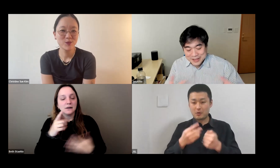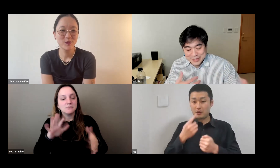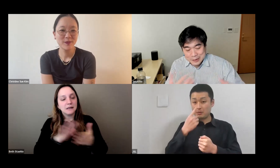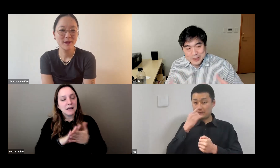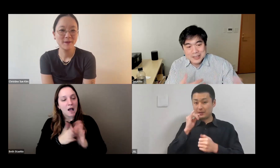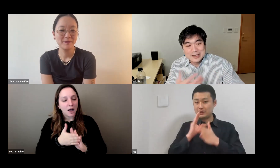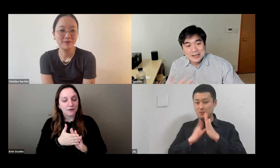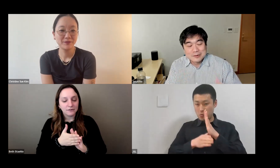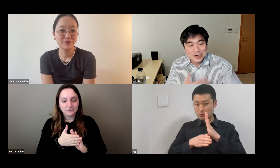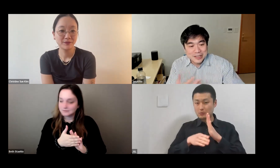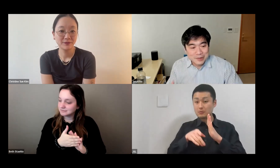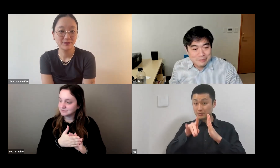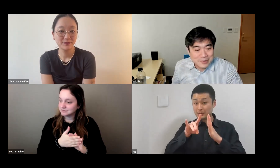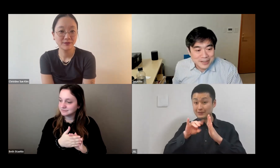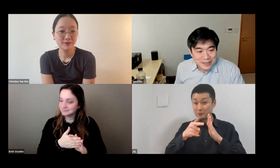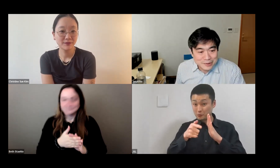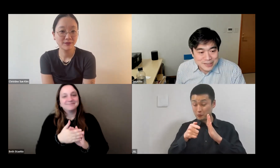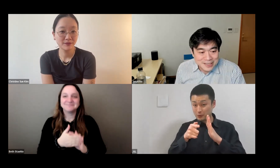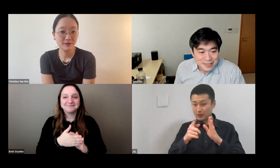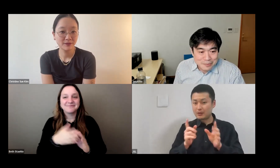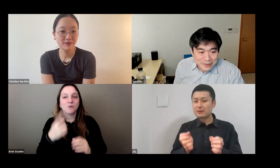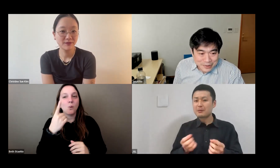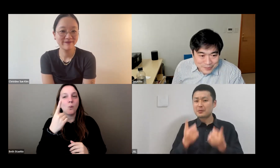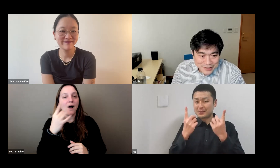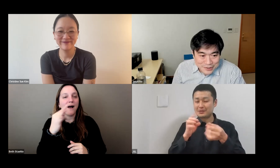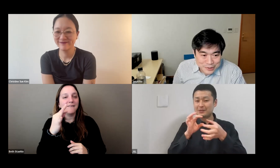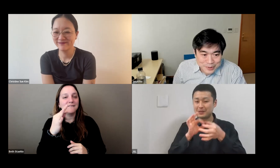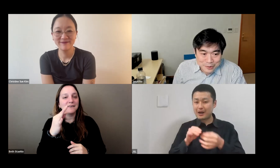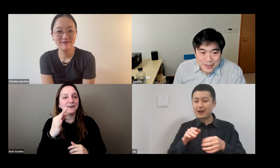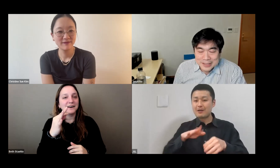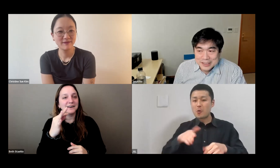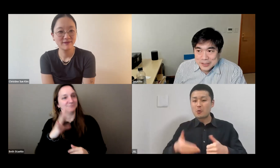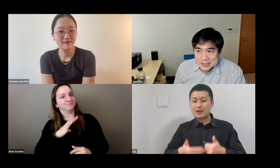… working with Christine, the mother, has also been quite interesting